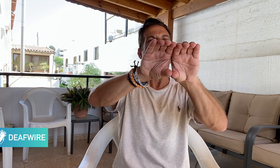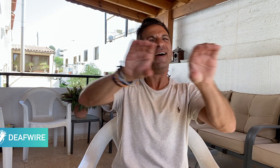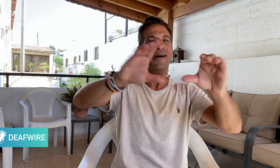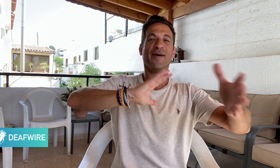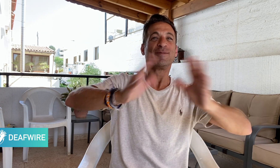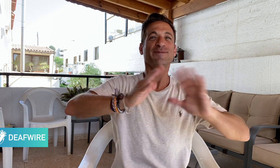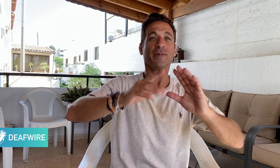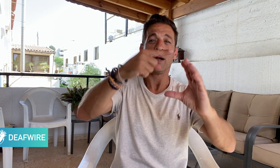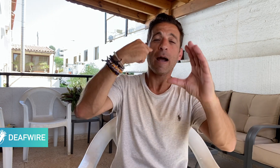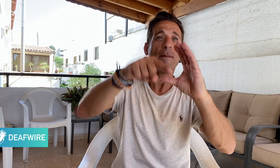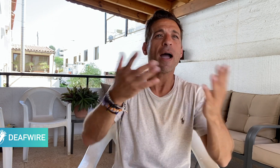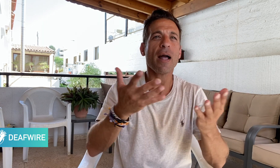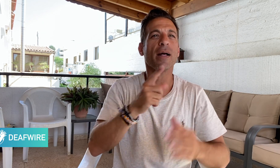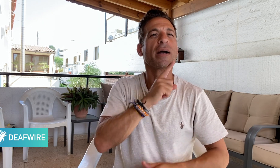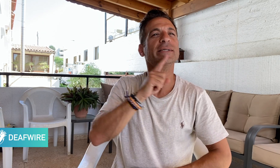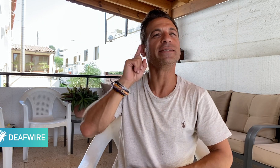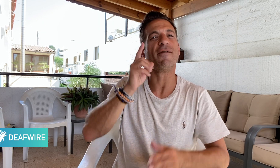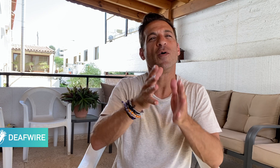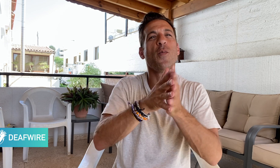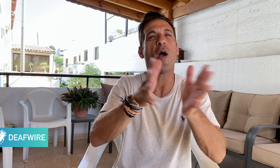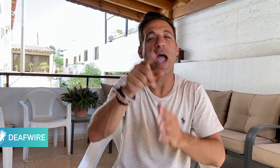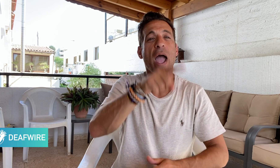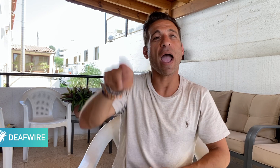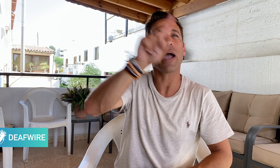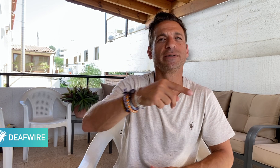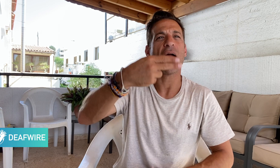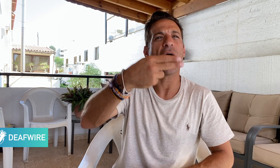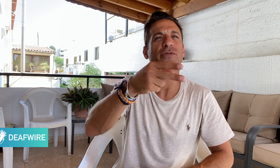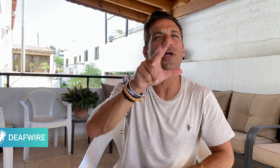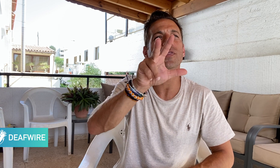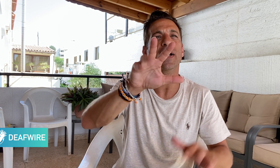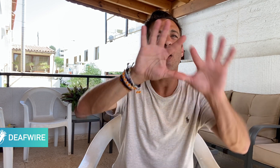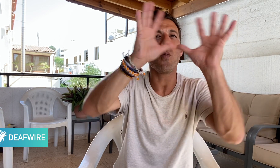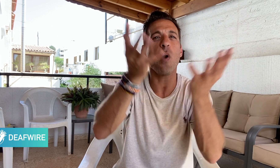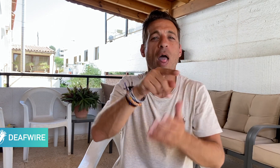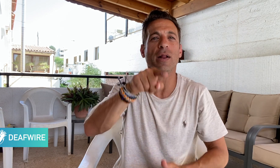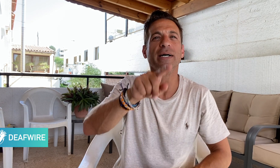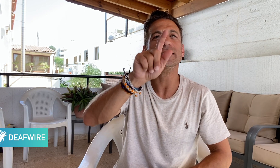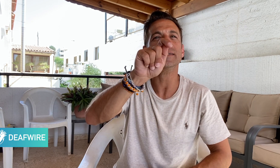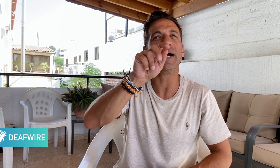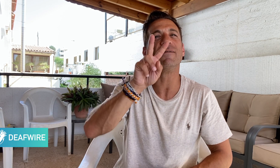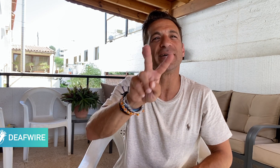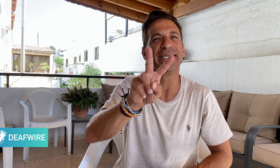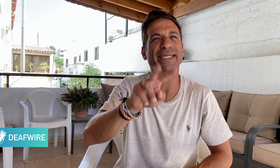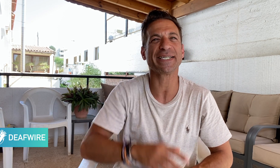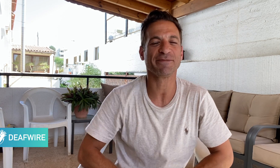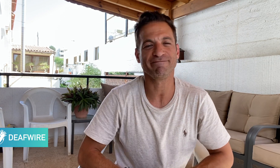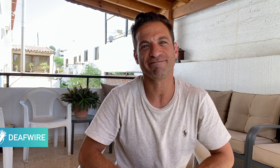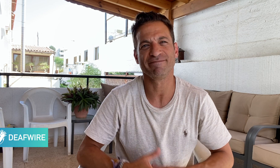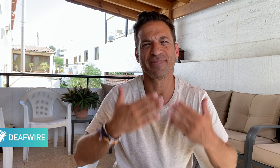in landscape format to deafwire@h3world.tv.